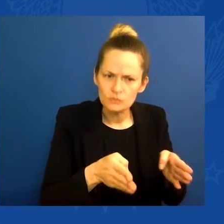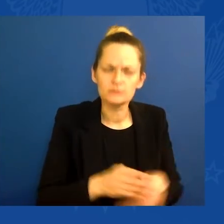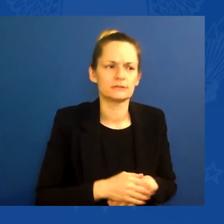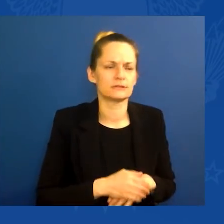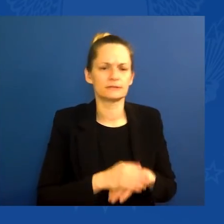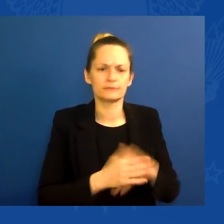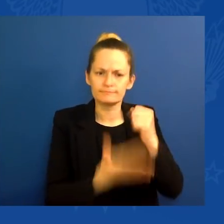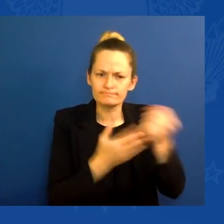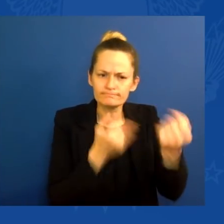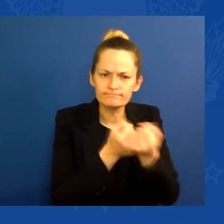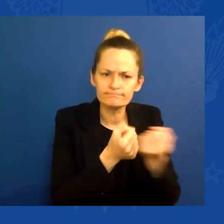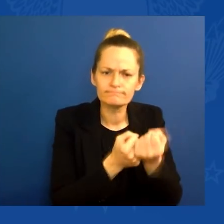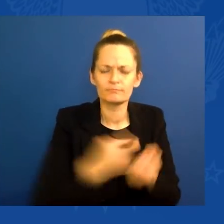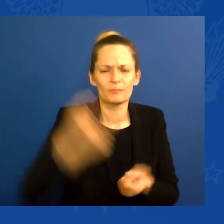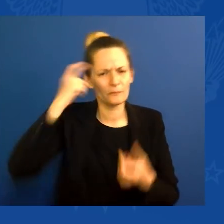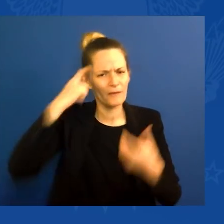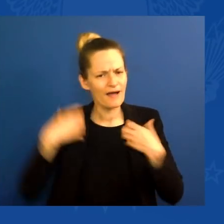and social workers working alongside you.